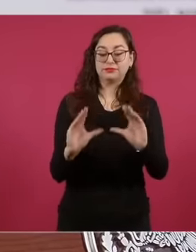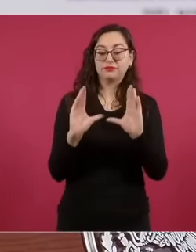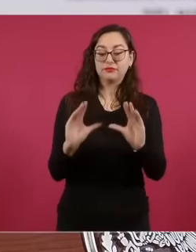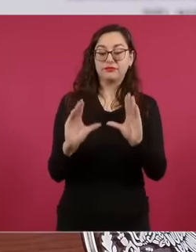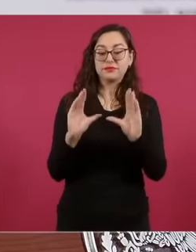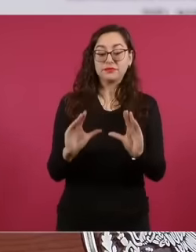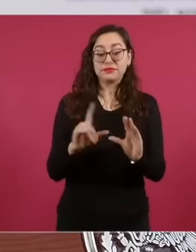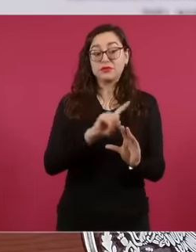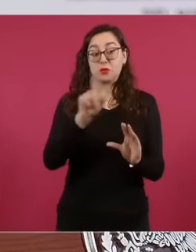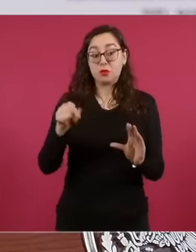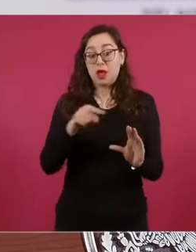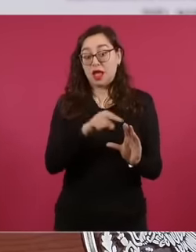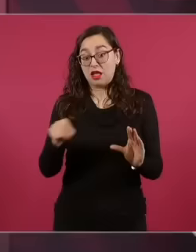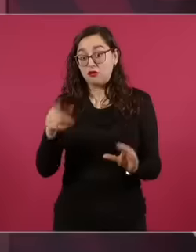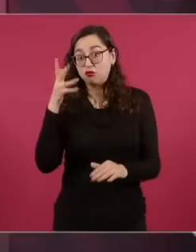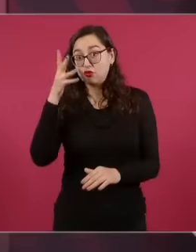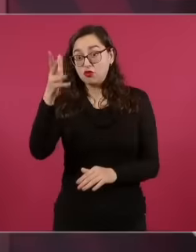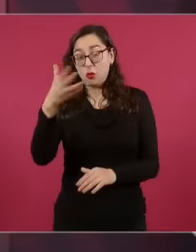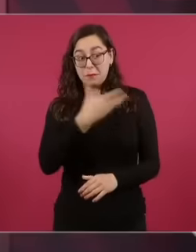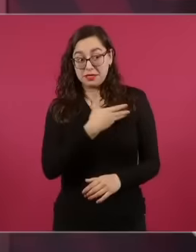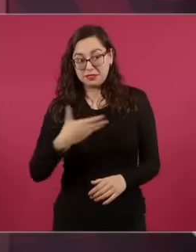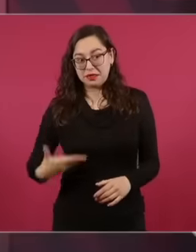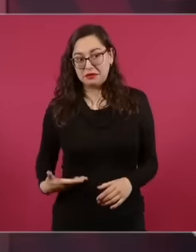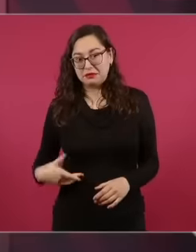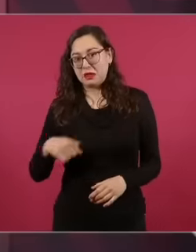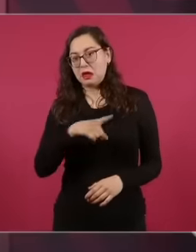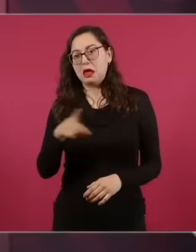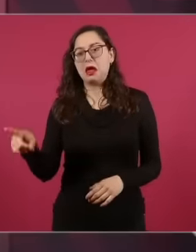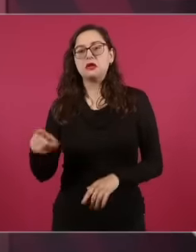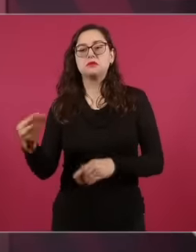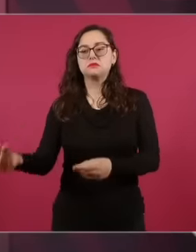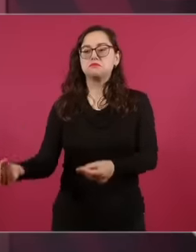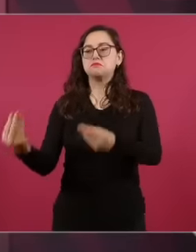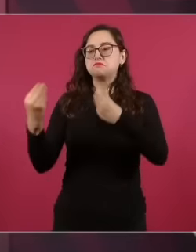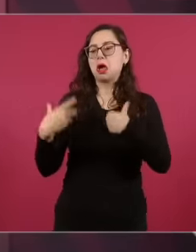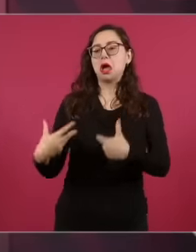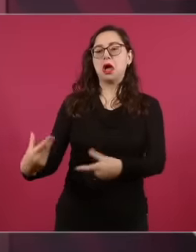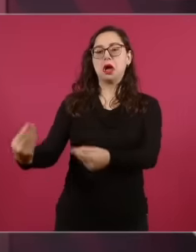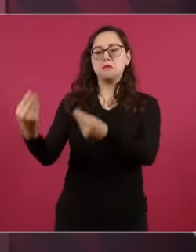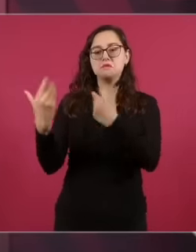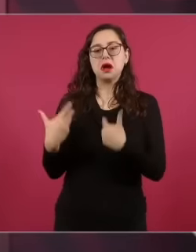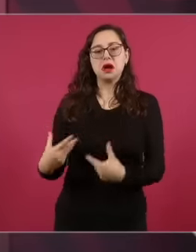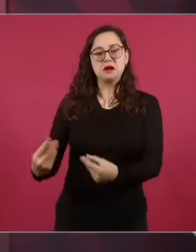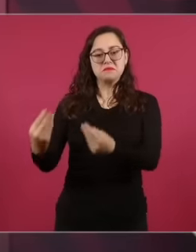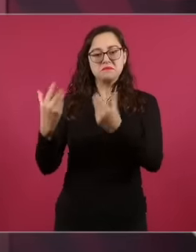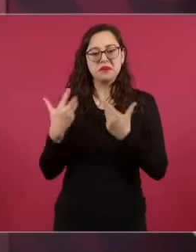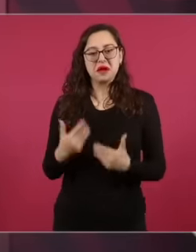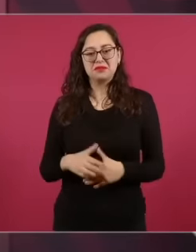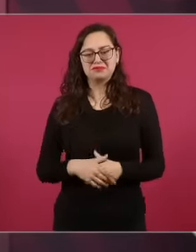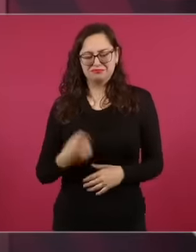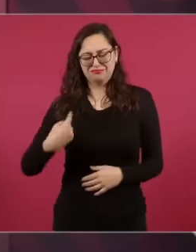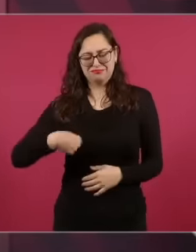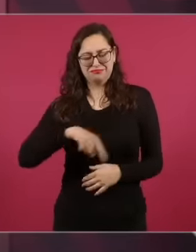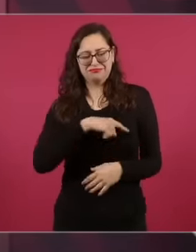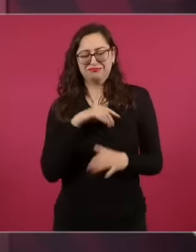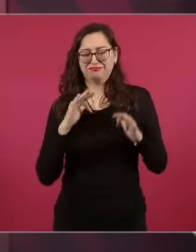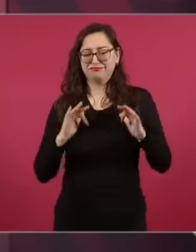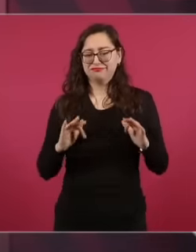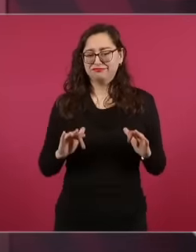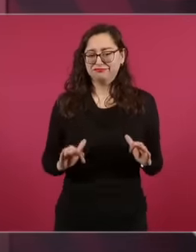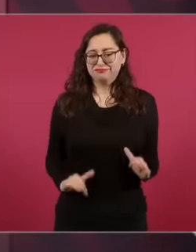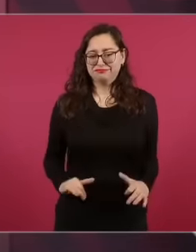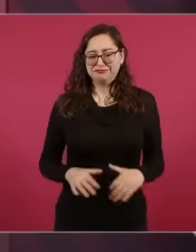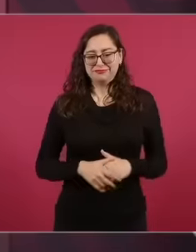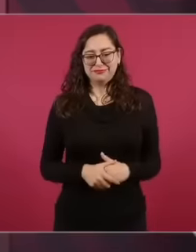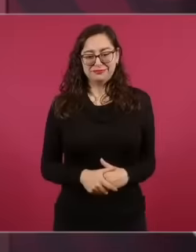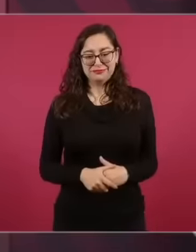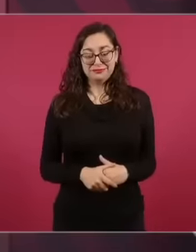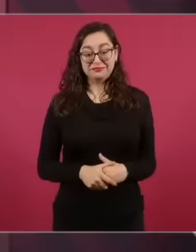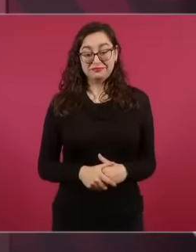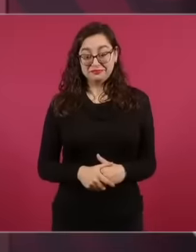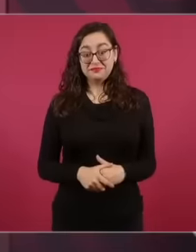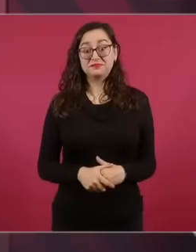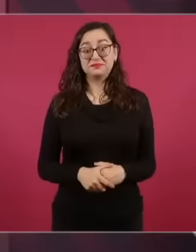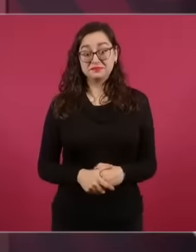us and that happened for a long